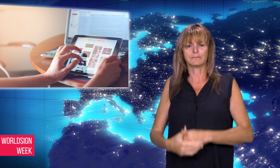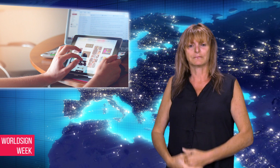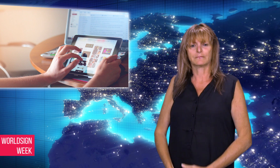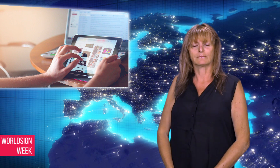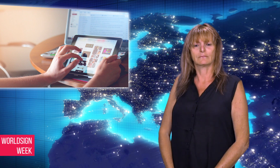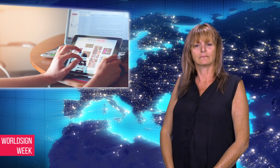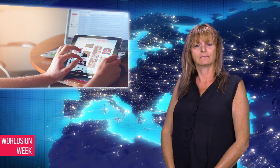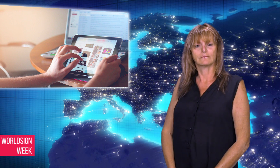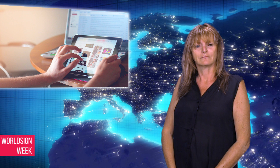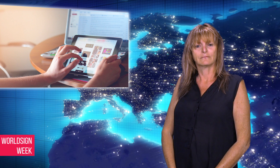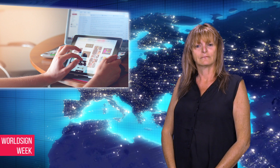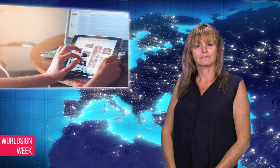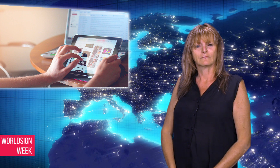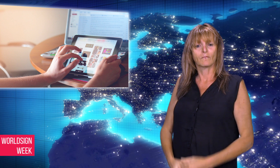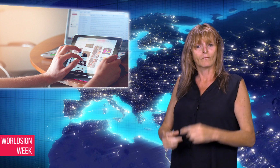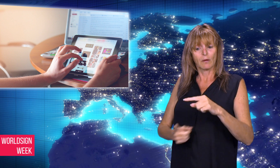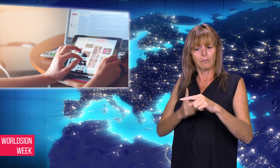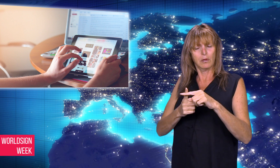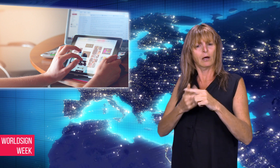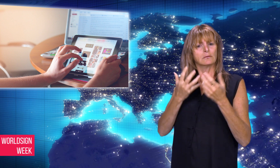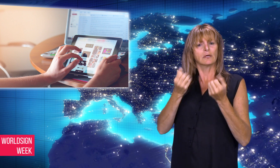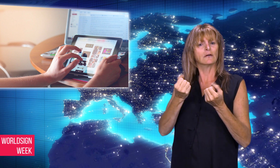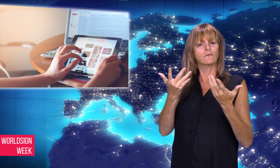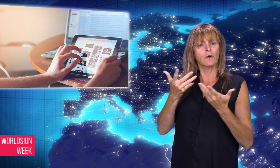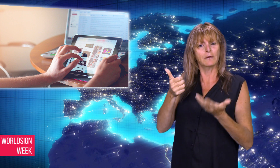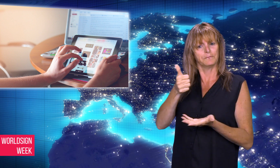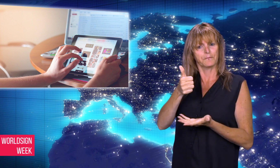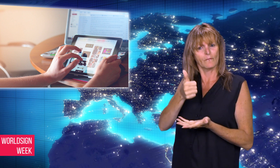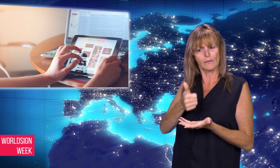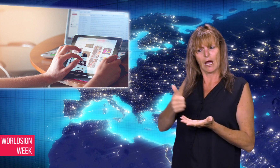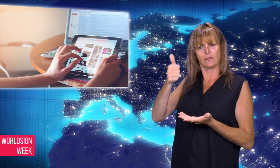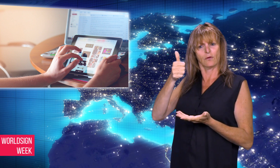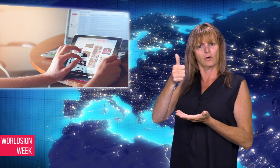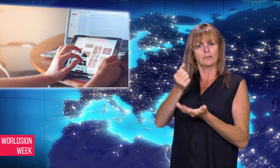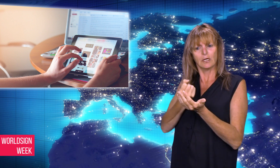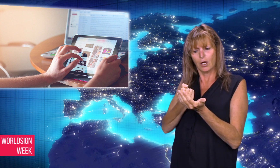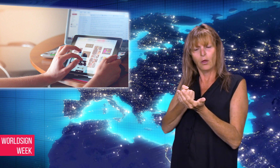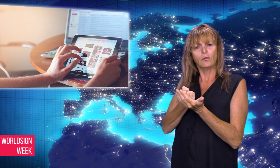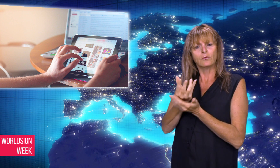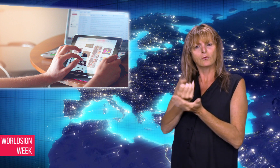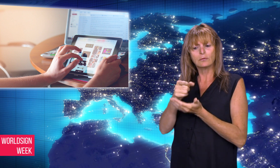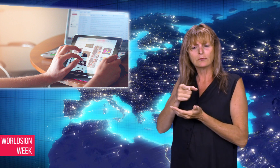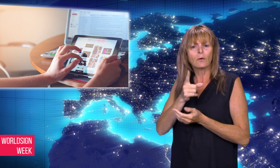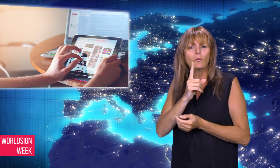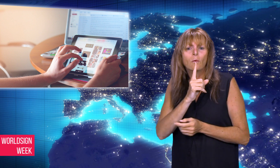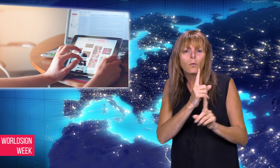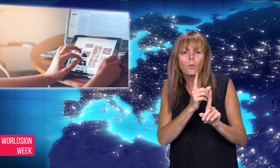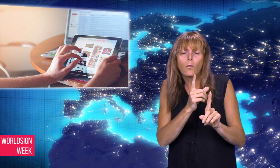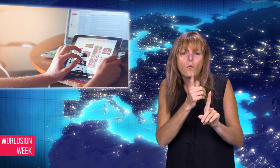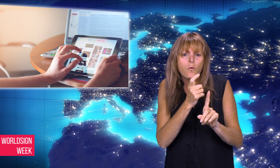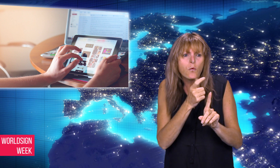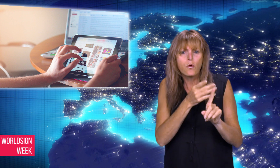reviewed by 10.000 humans at Google instead of computer mathematics